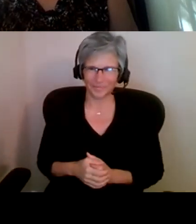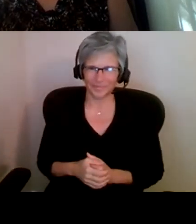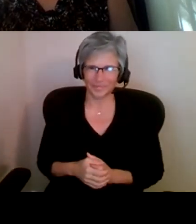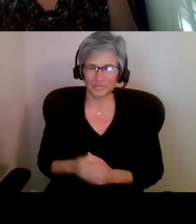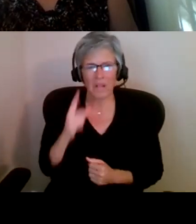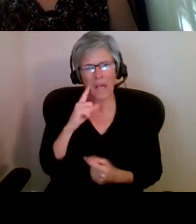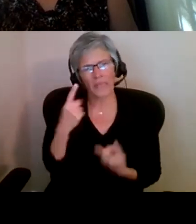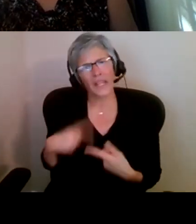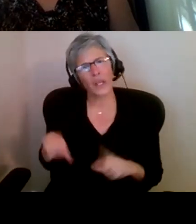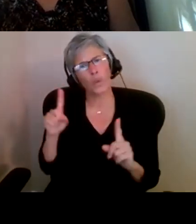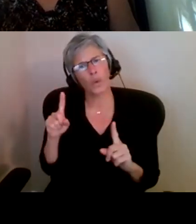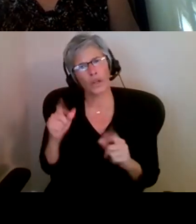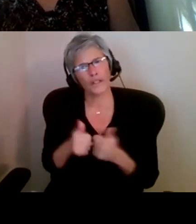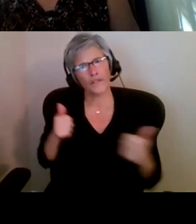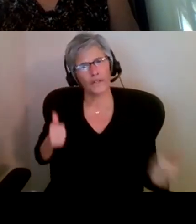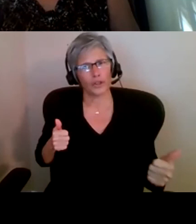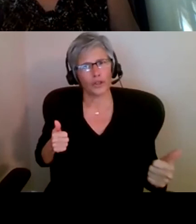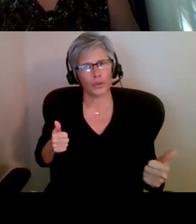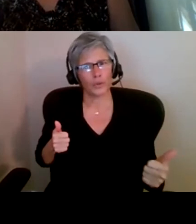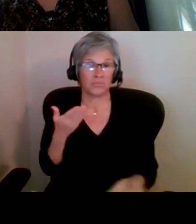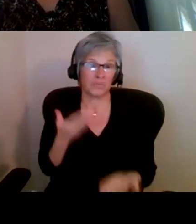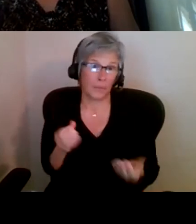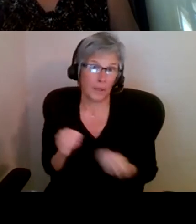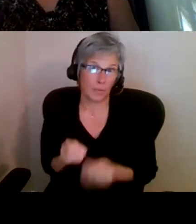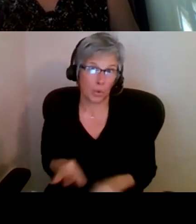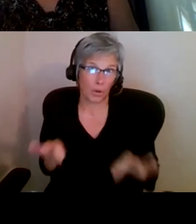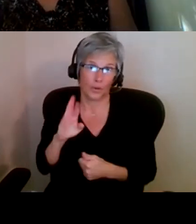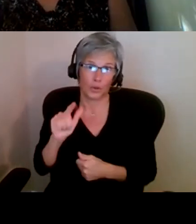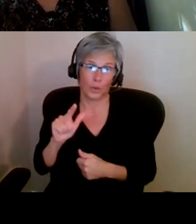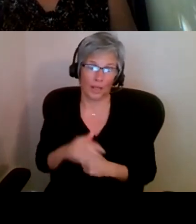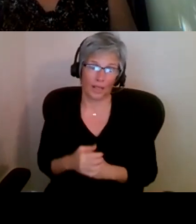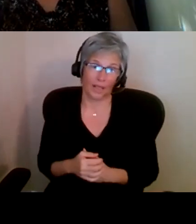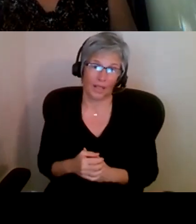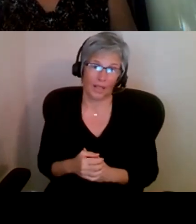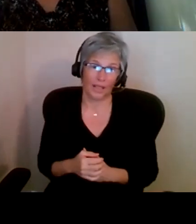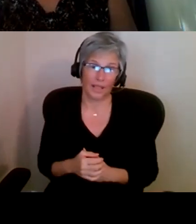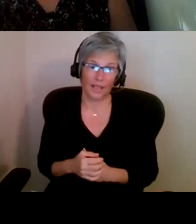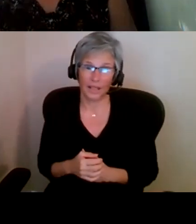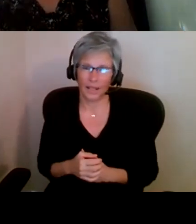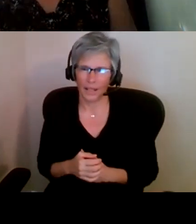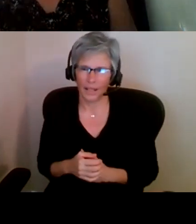and might be even more important in the virtual space. I wanted to express appreciation for that